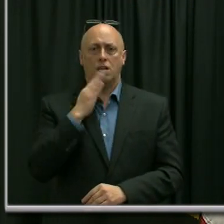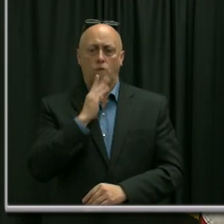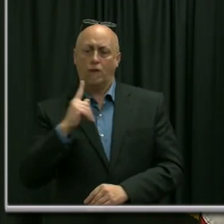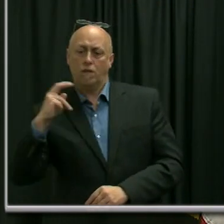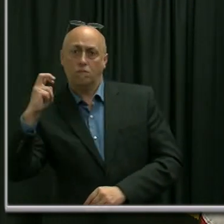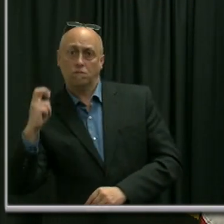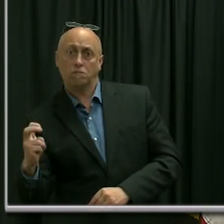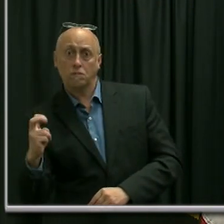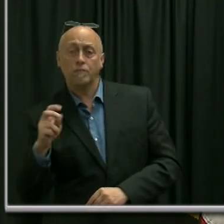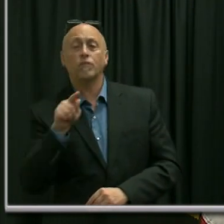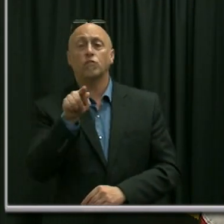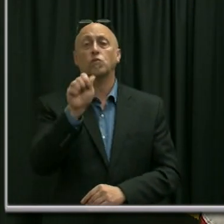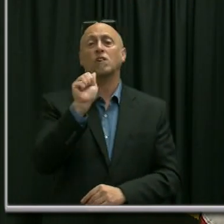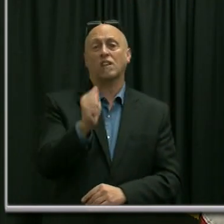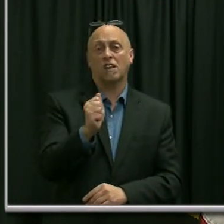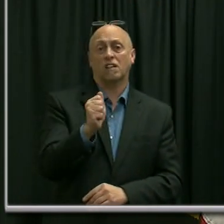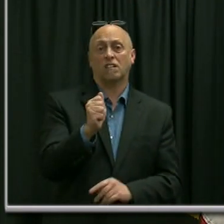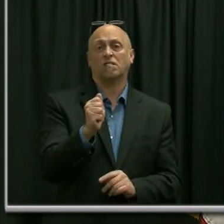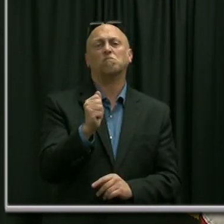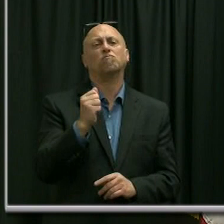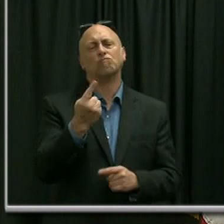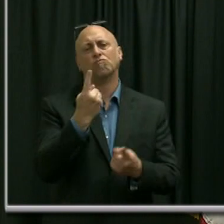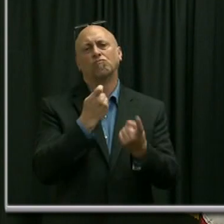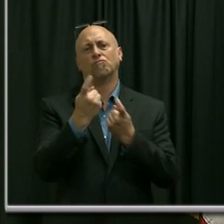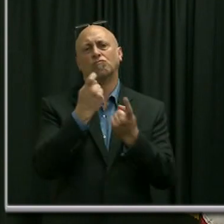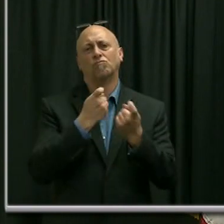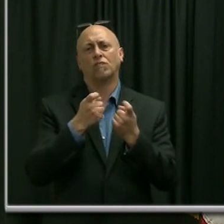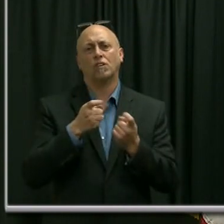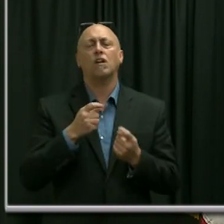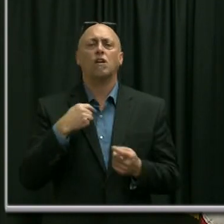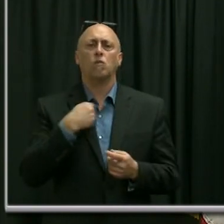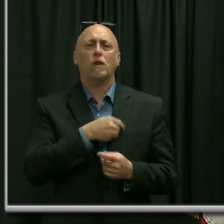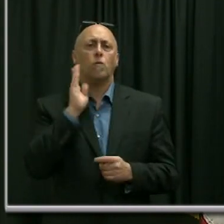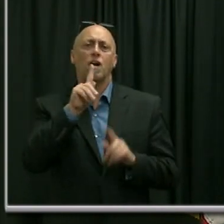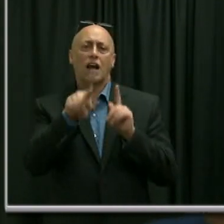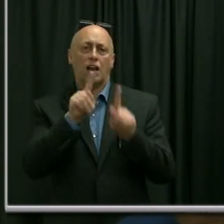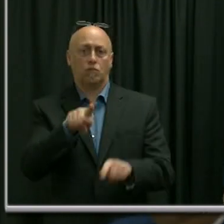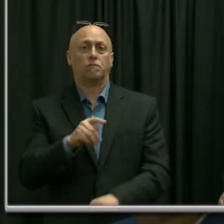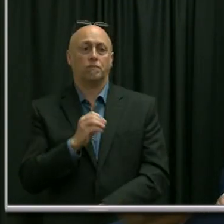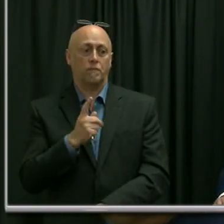ALOUD. AT WHICH POINT YOU MAY